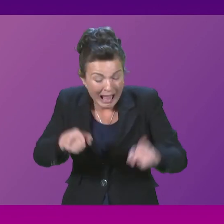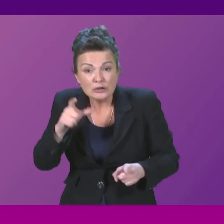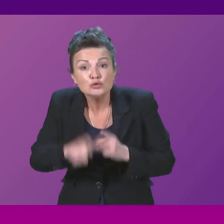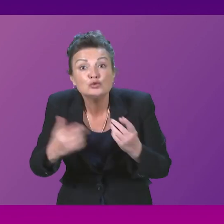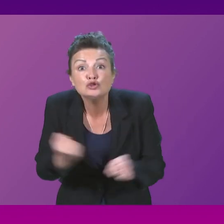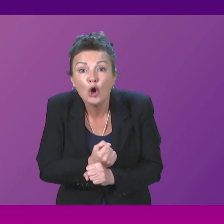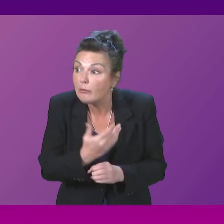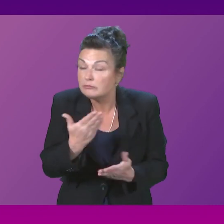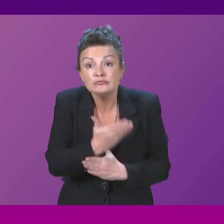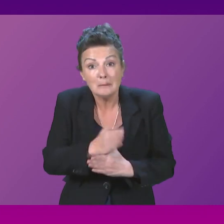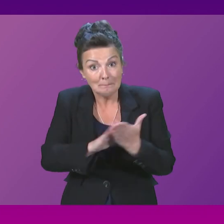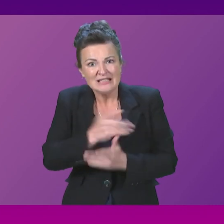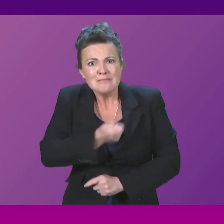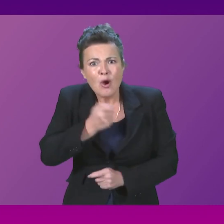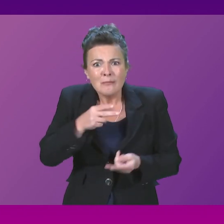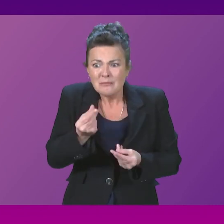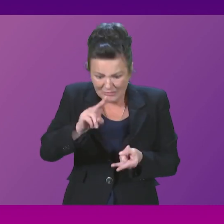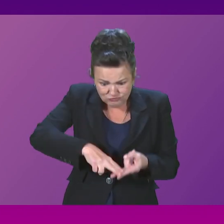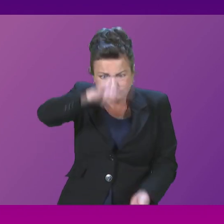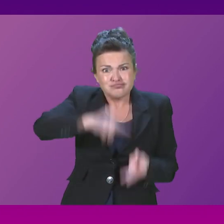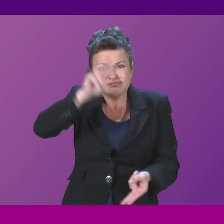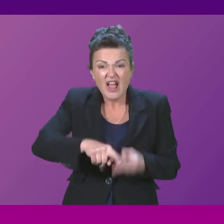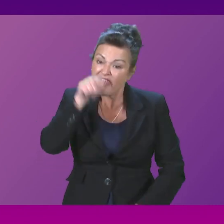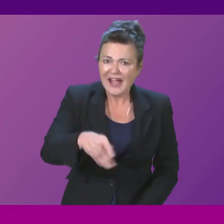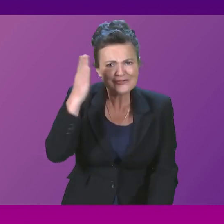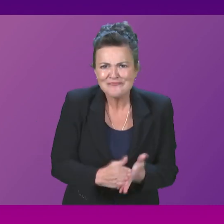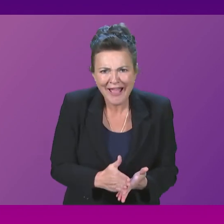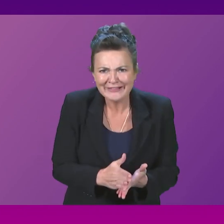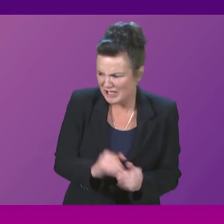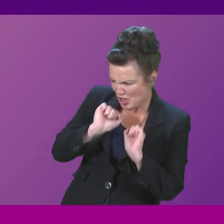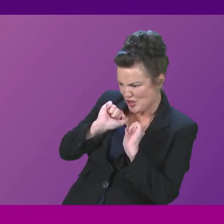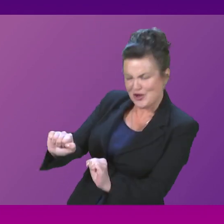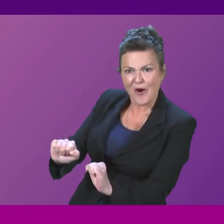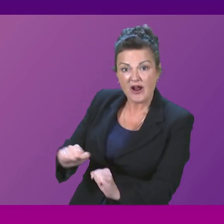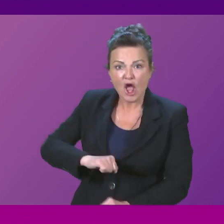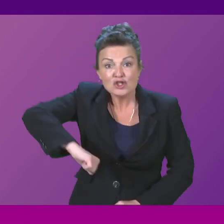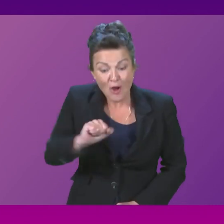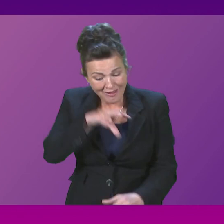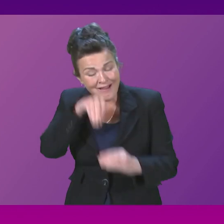That is the reality of Scotland within the United Kingdom.